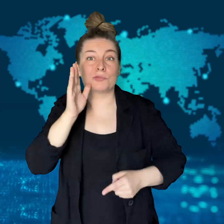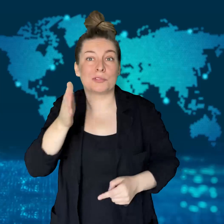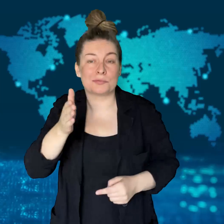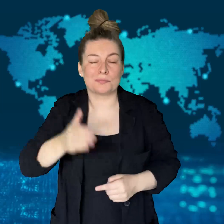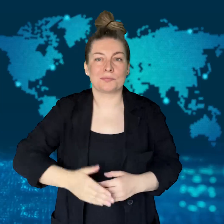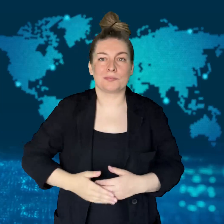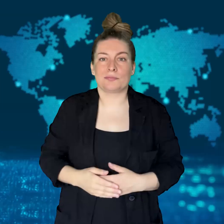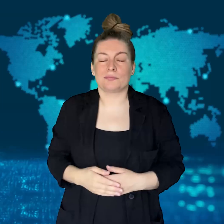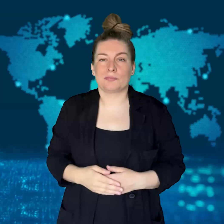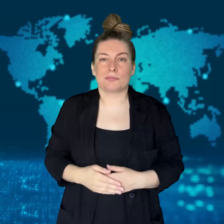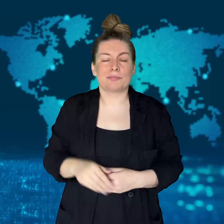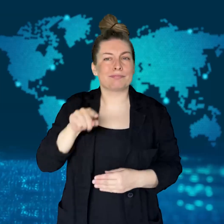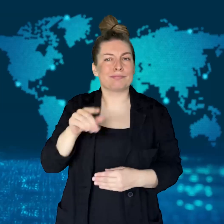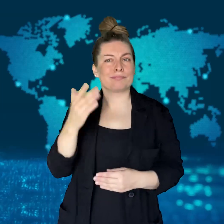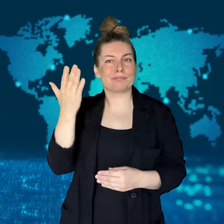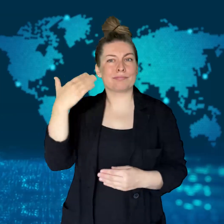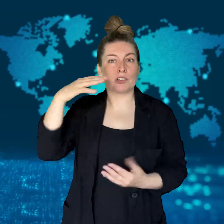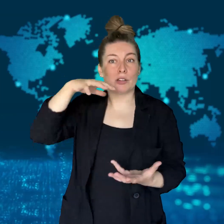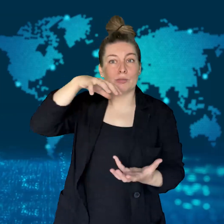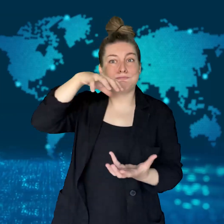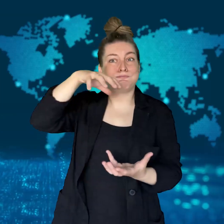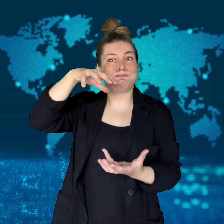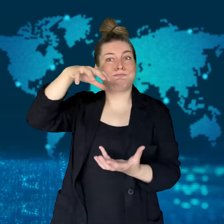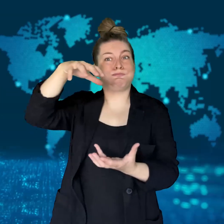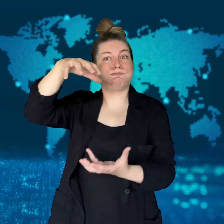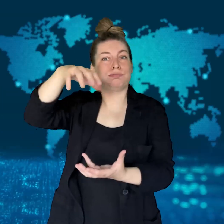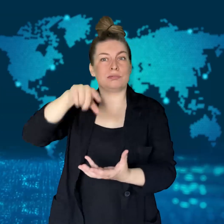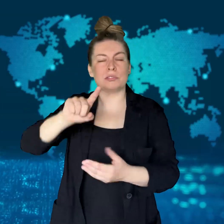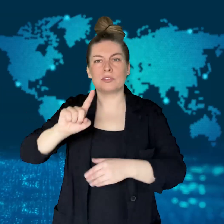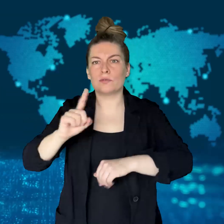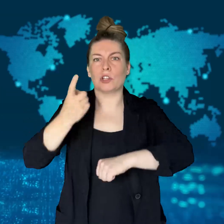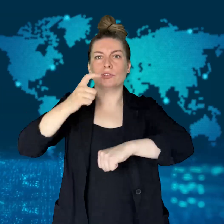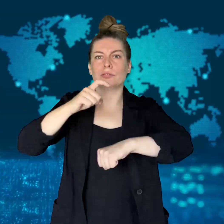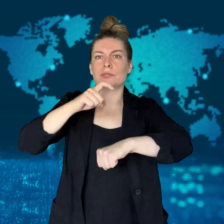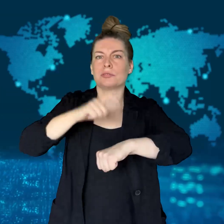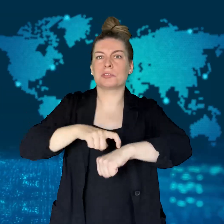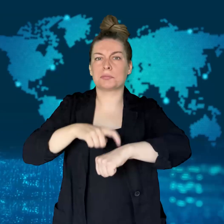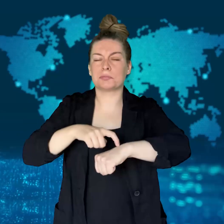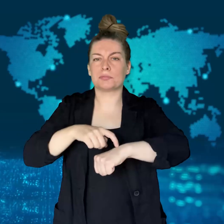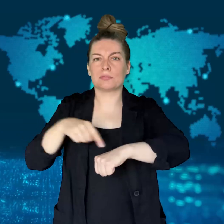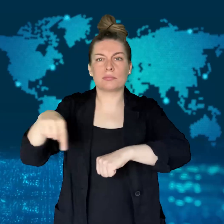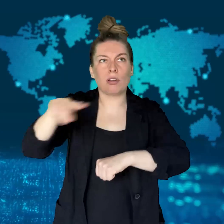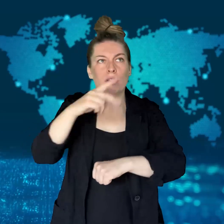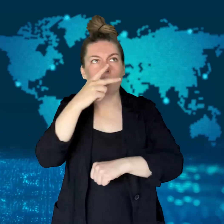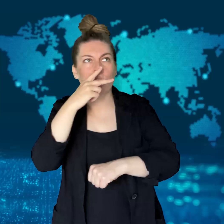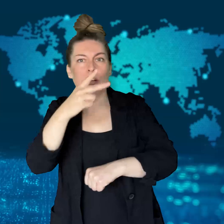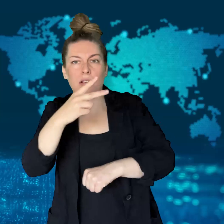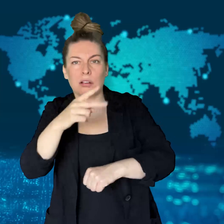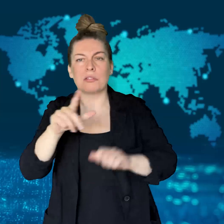The balloons have added to the public anxiety South Koreans are experiencing.